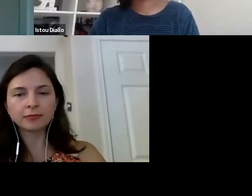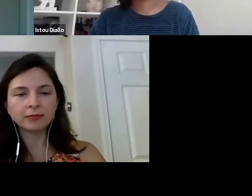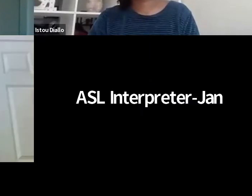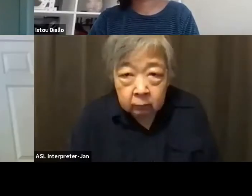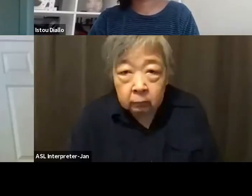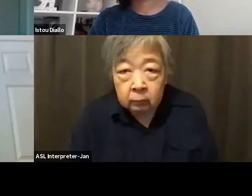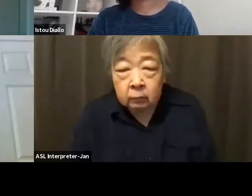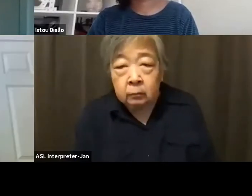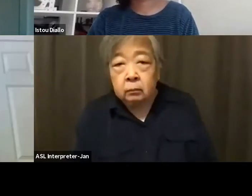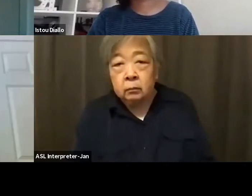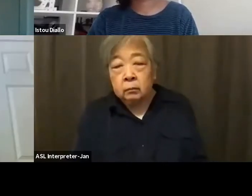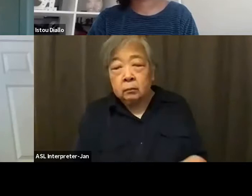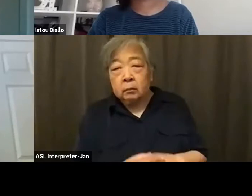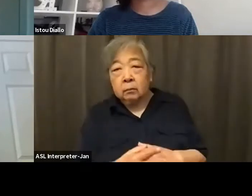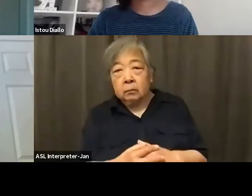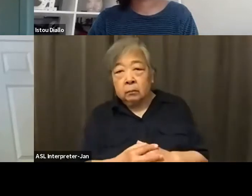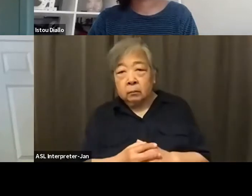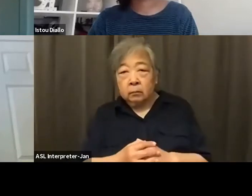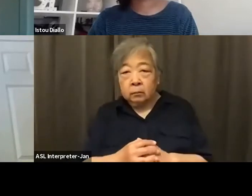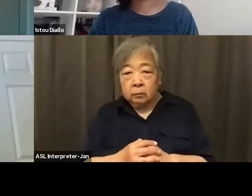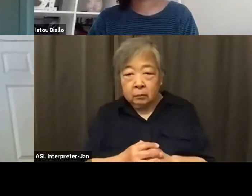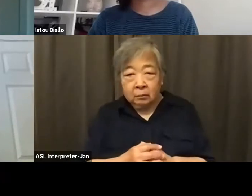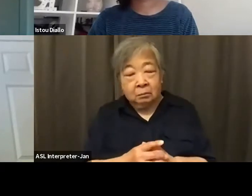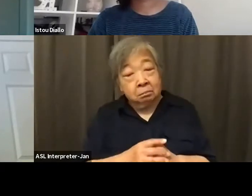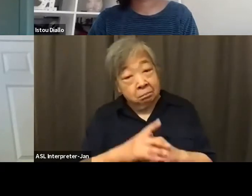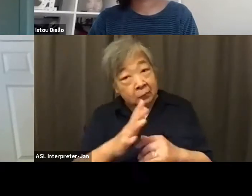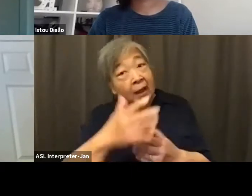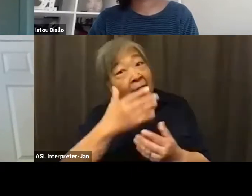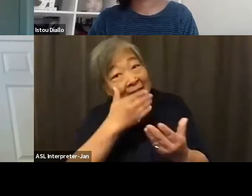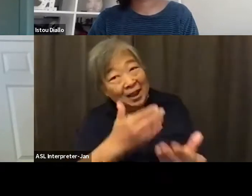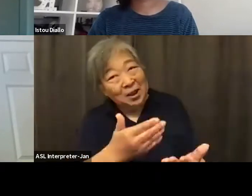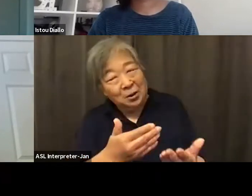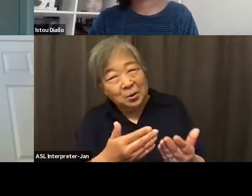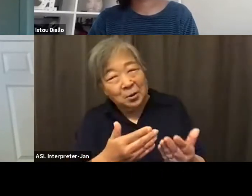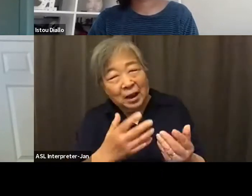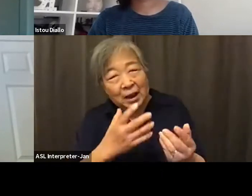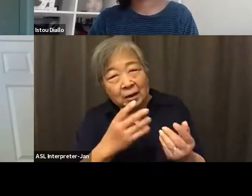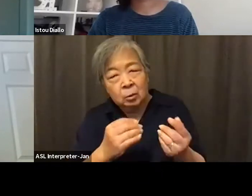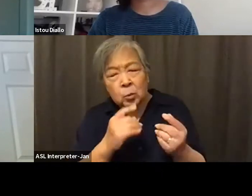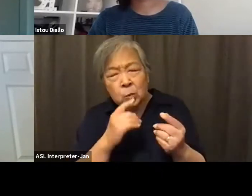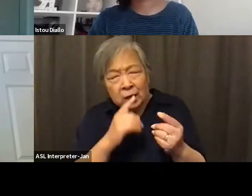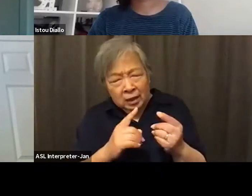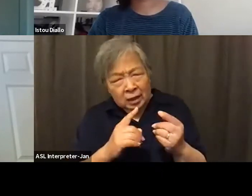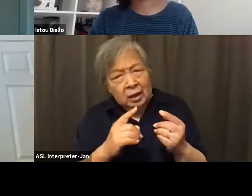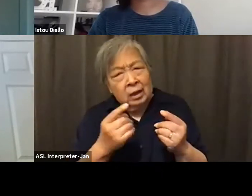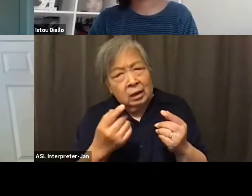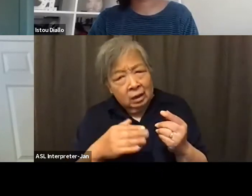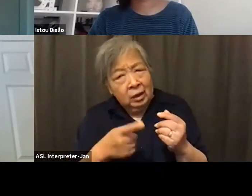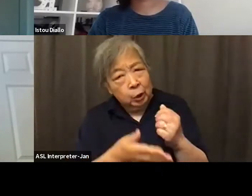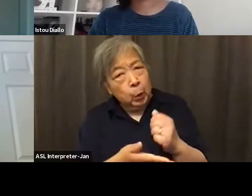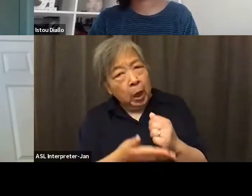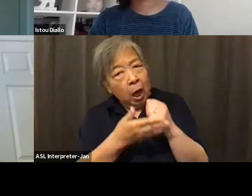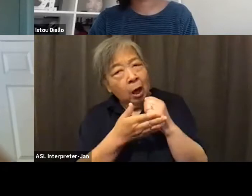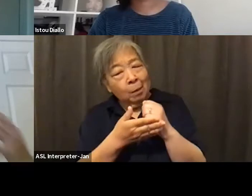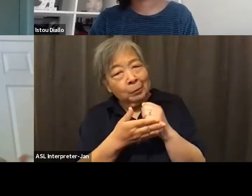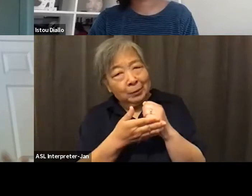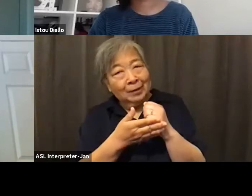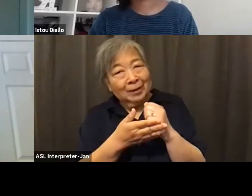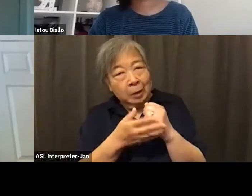Thank you, and you really helped get to the crux of what we're going